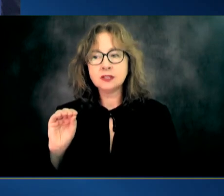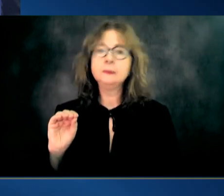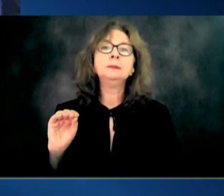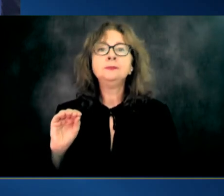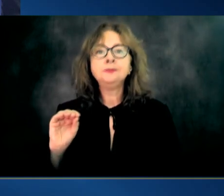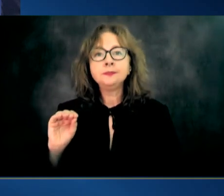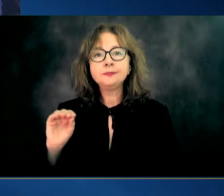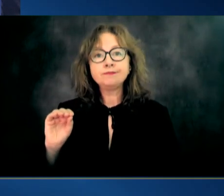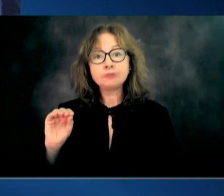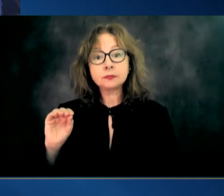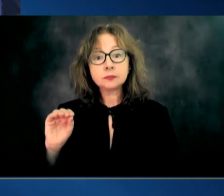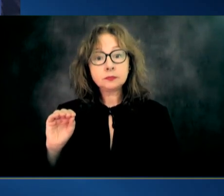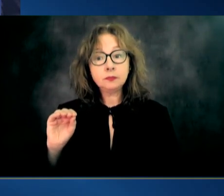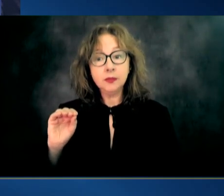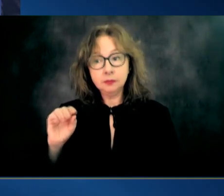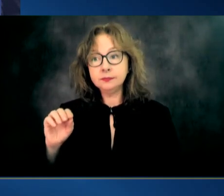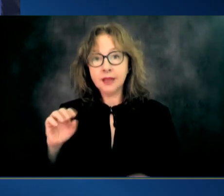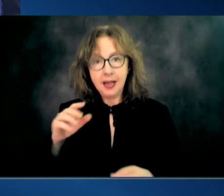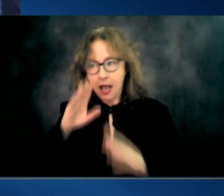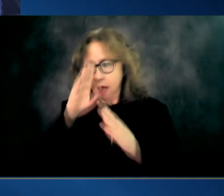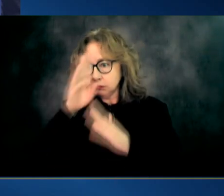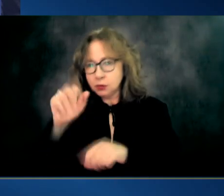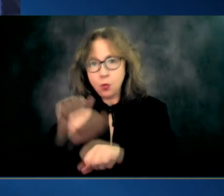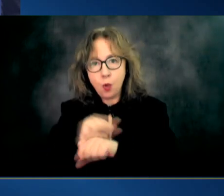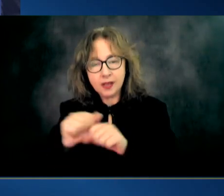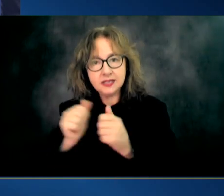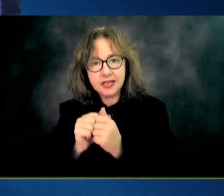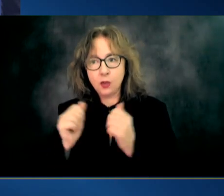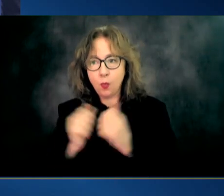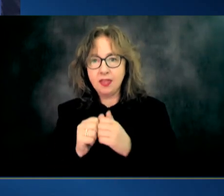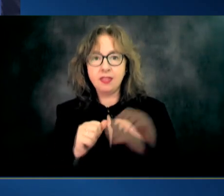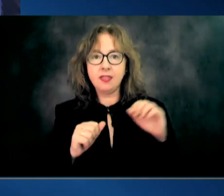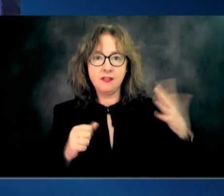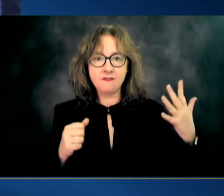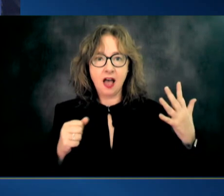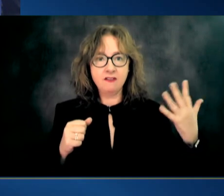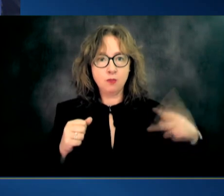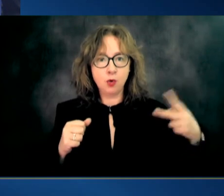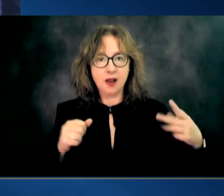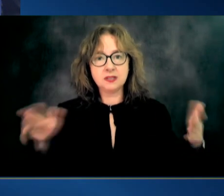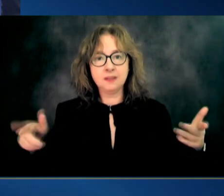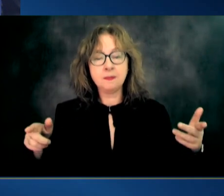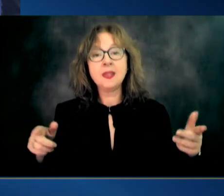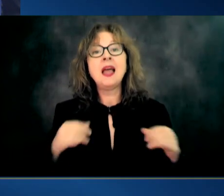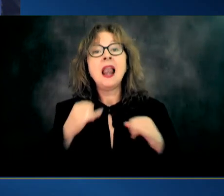and they are working together with the demonstration program. And then last but not least, we have our coordinating center at the other side of